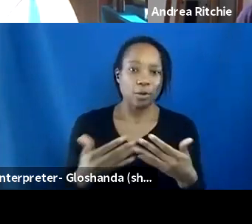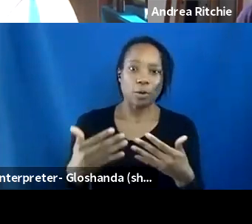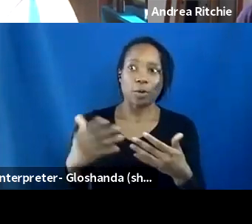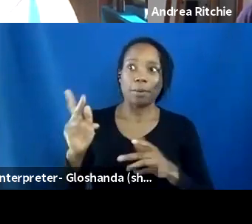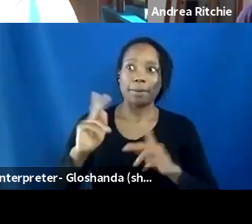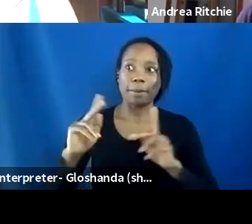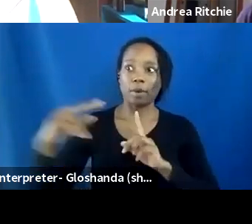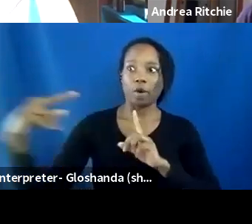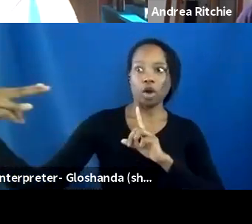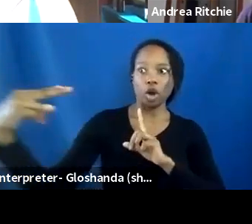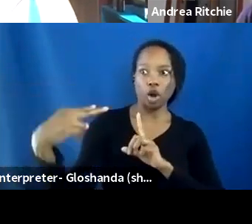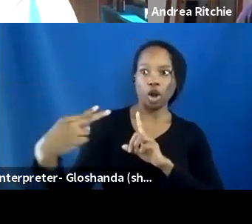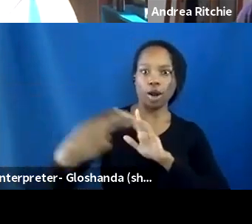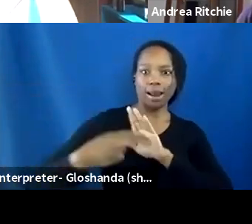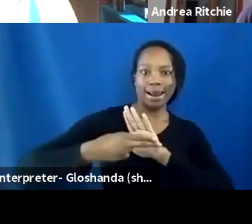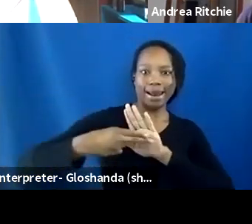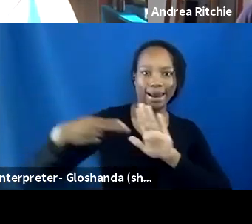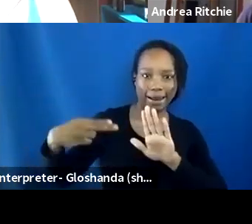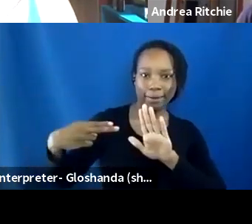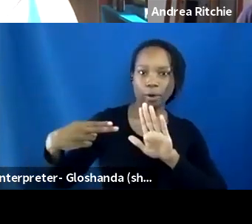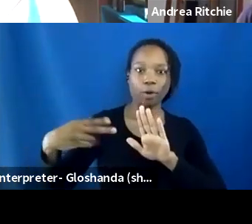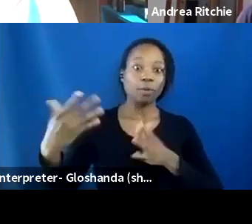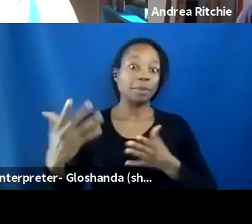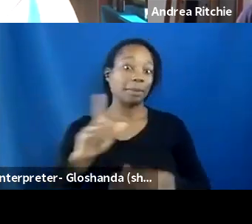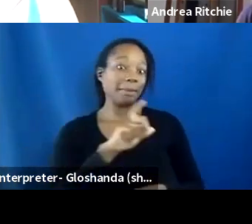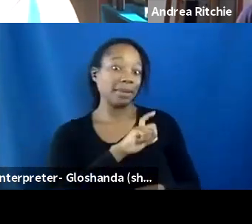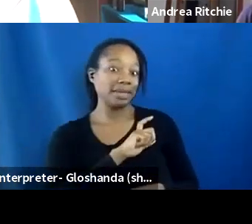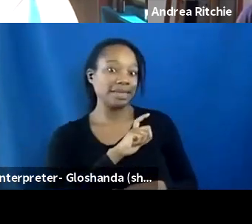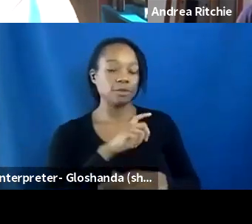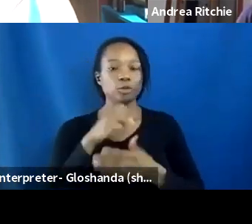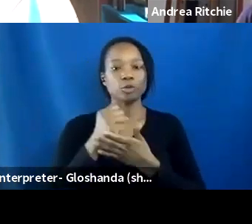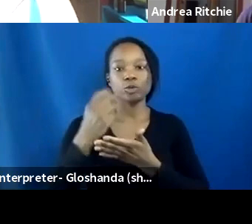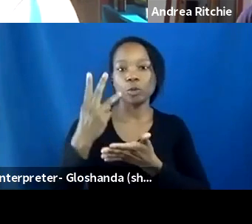by police officers or by social workers or by the state.